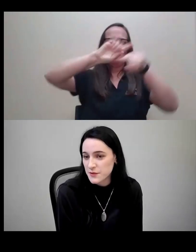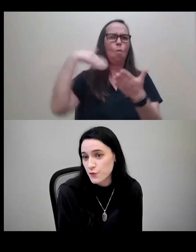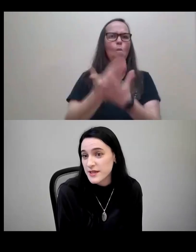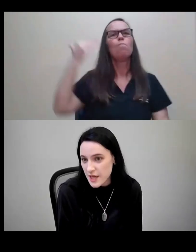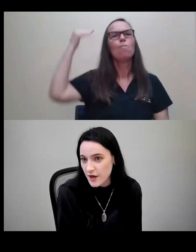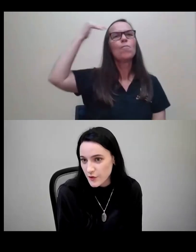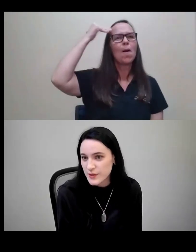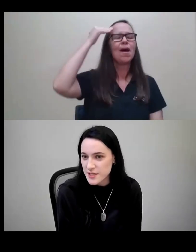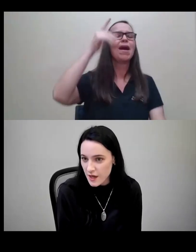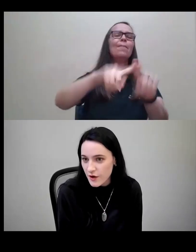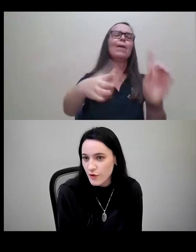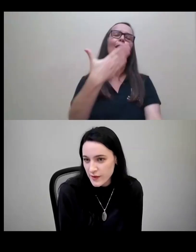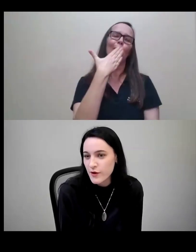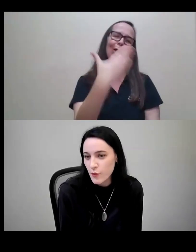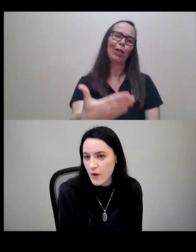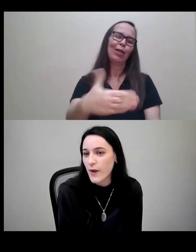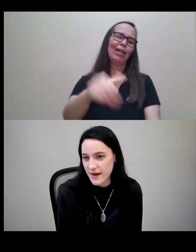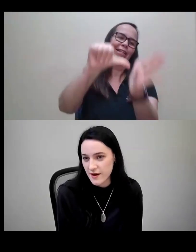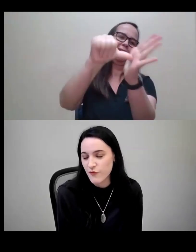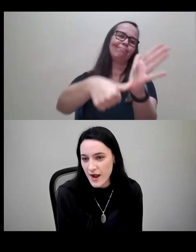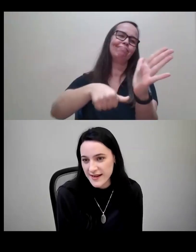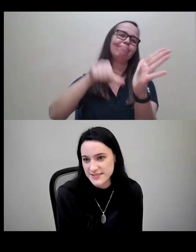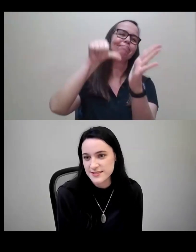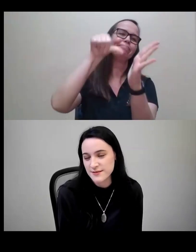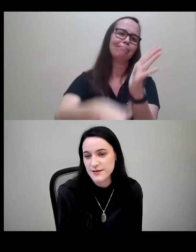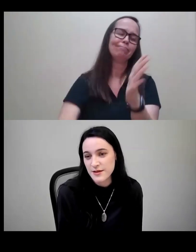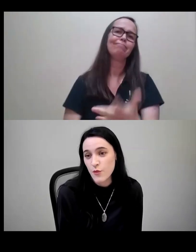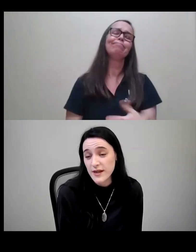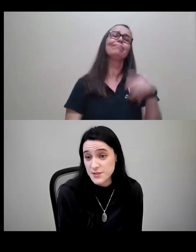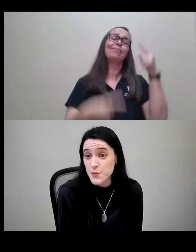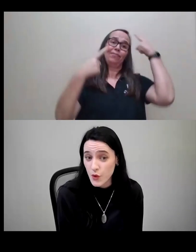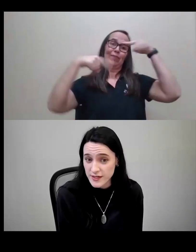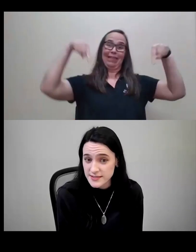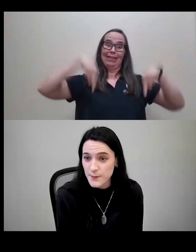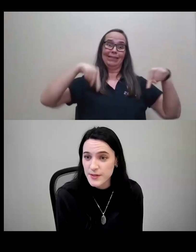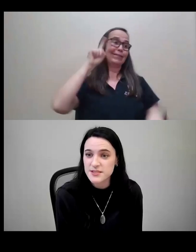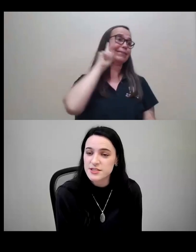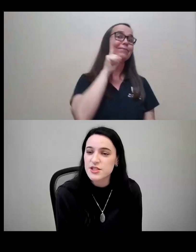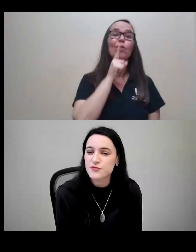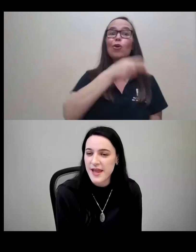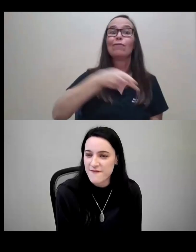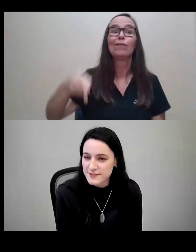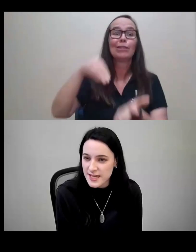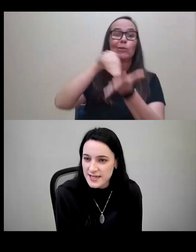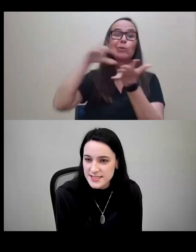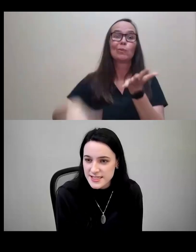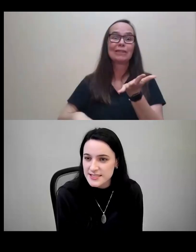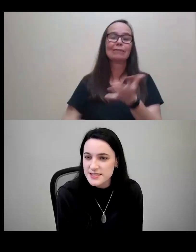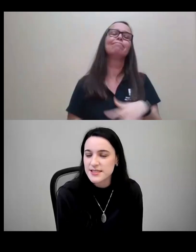I mean, we know we know we are aware of why it's why it's important, but it's good to reemphasize this.